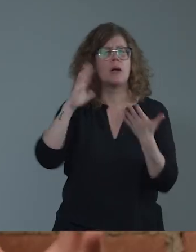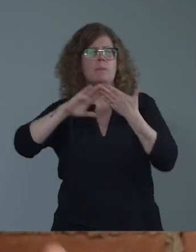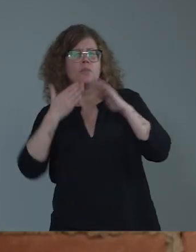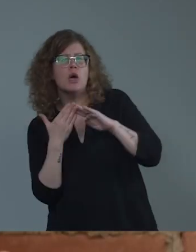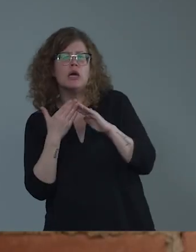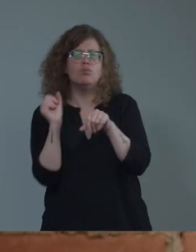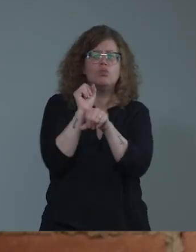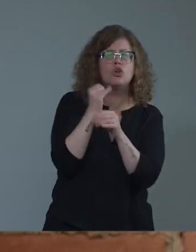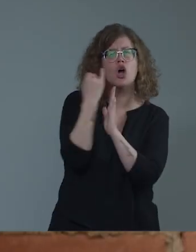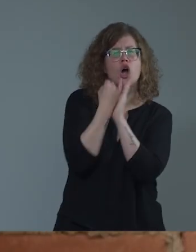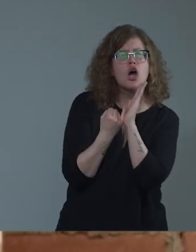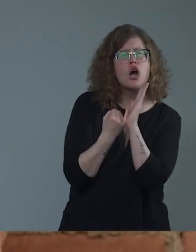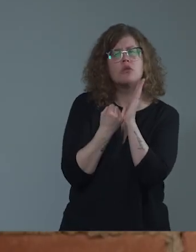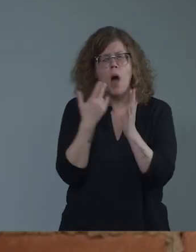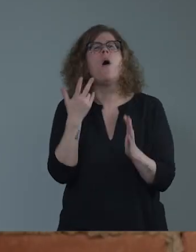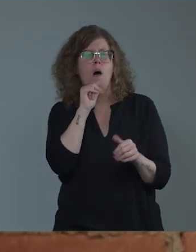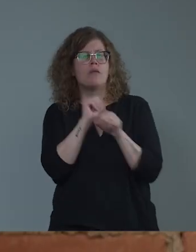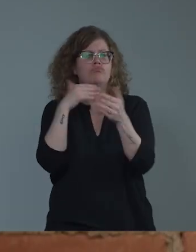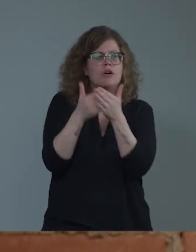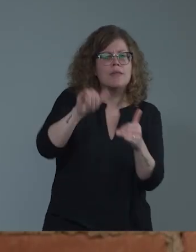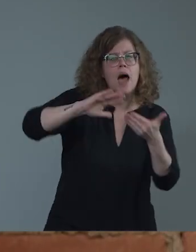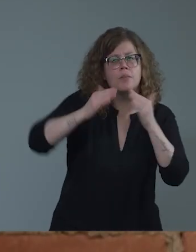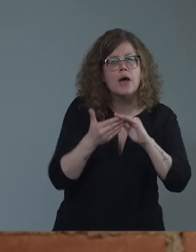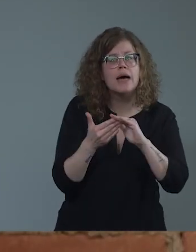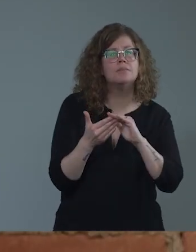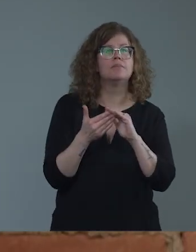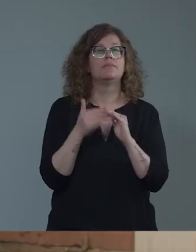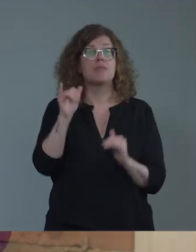That concept is their exciting new idea that's just for you.